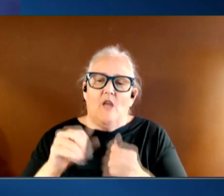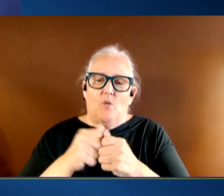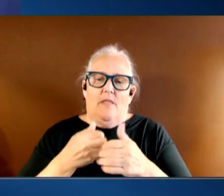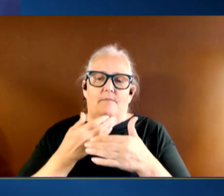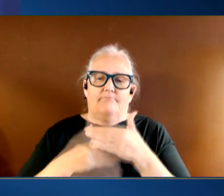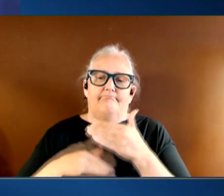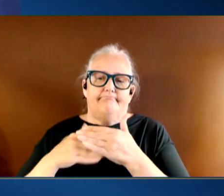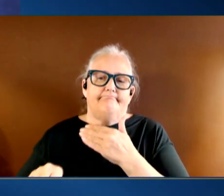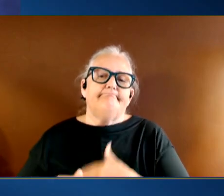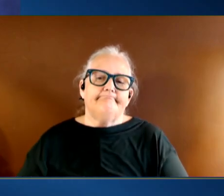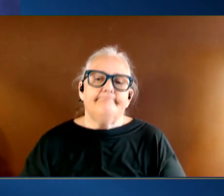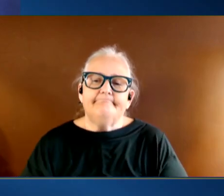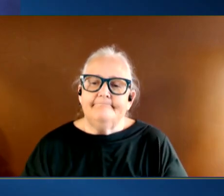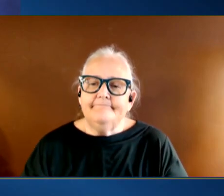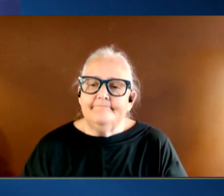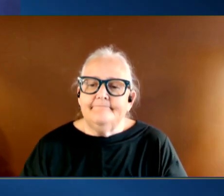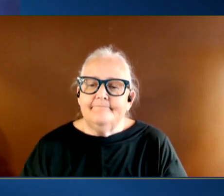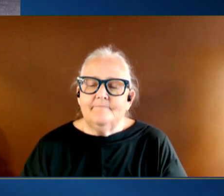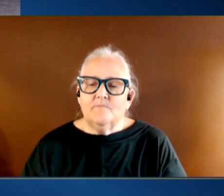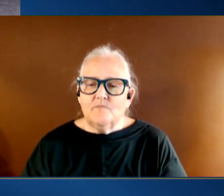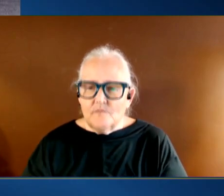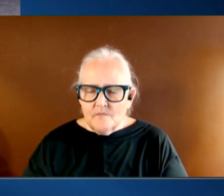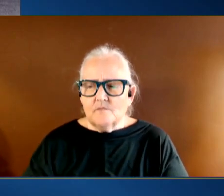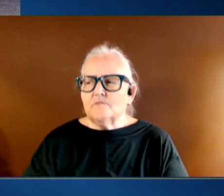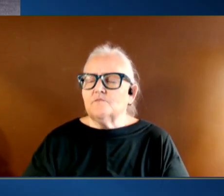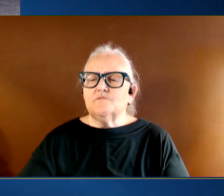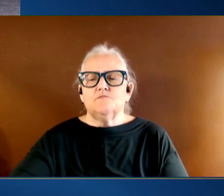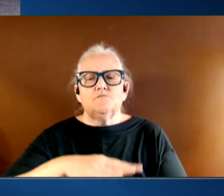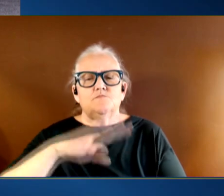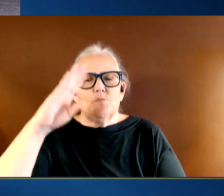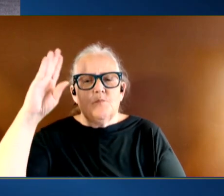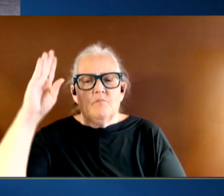Lydia Pecker: And you know, we're living through like an era of science fiction for sickle